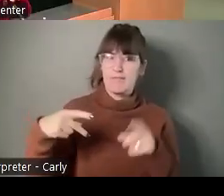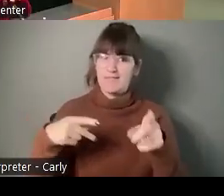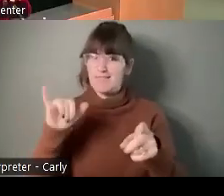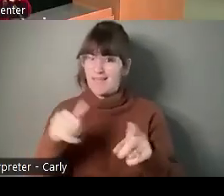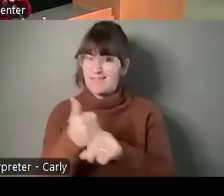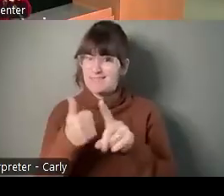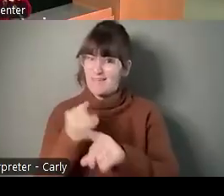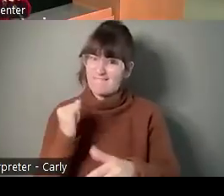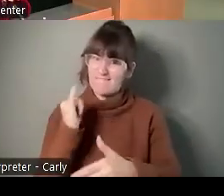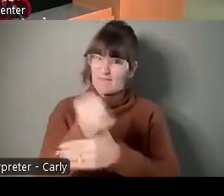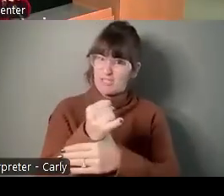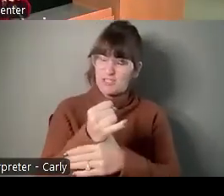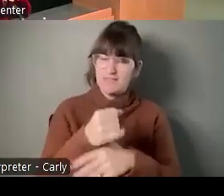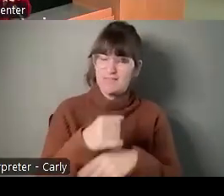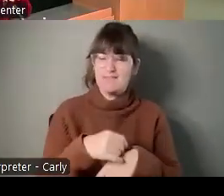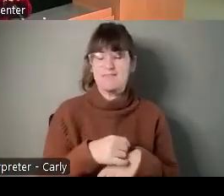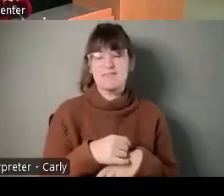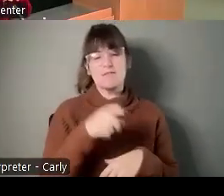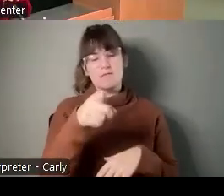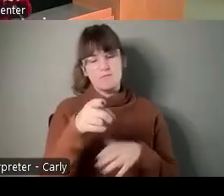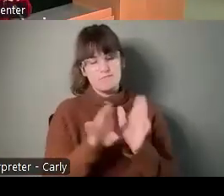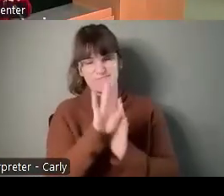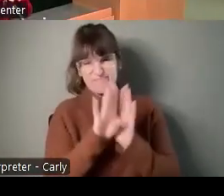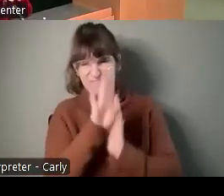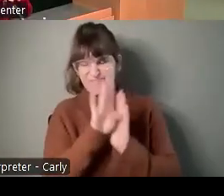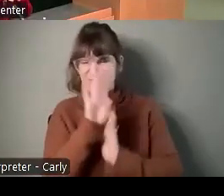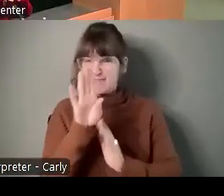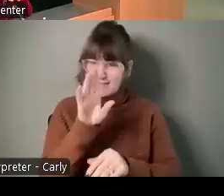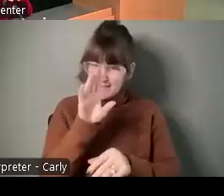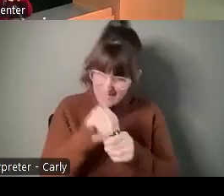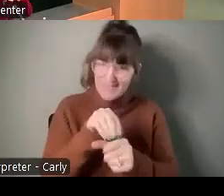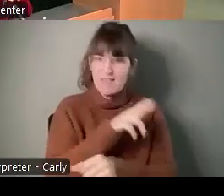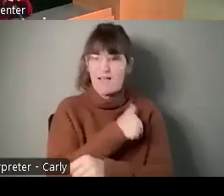developing this as they're um in the hospital on day one, two, and three. And then that's sort of